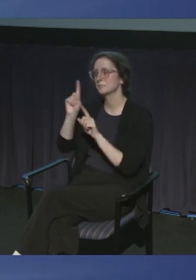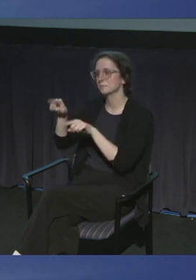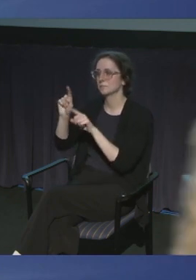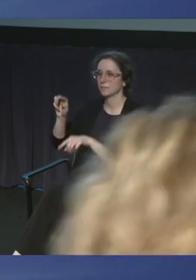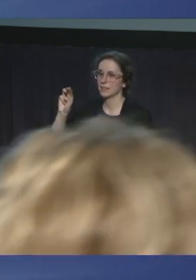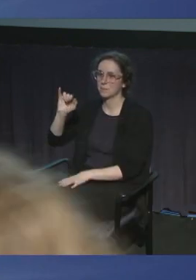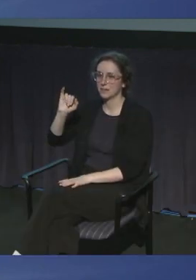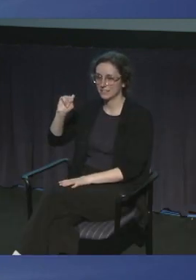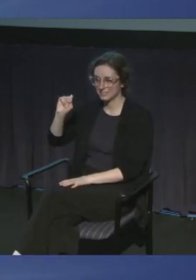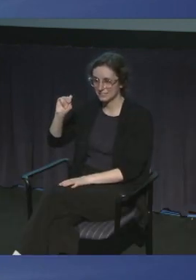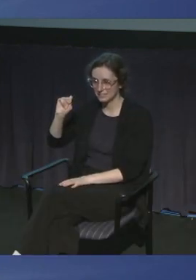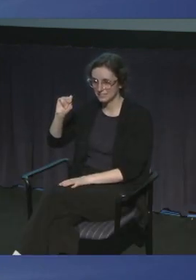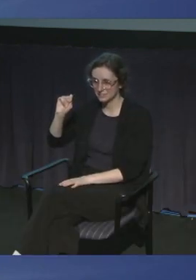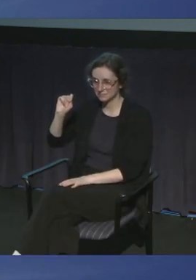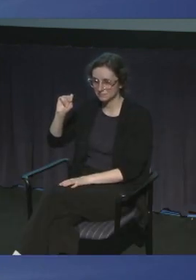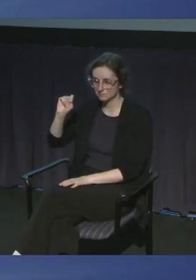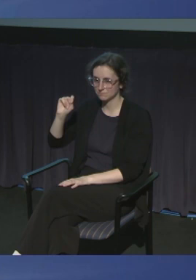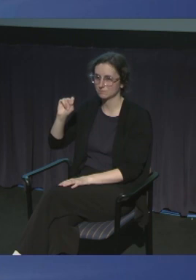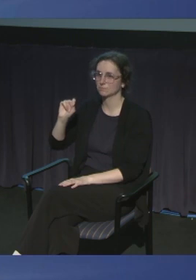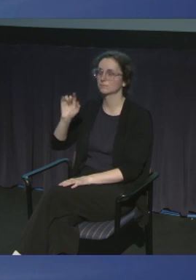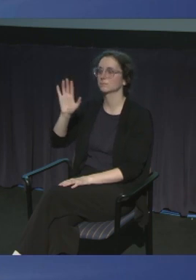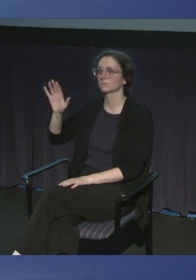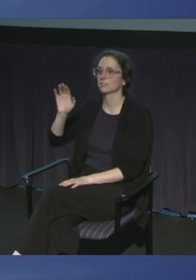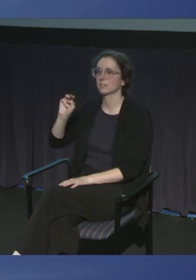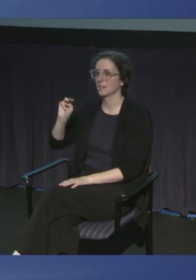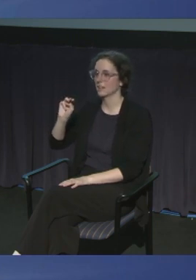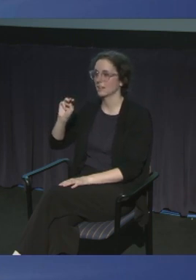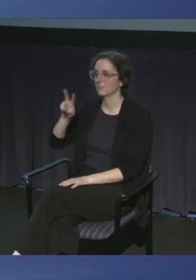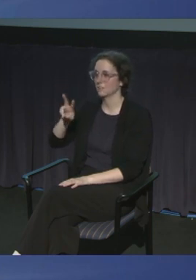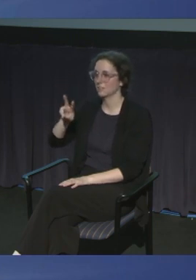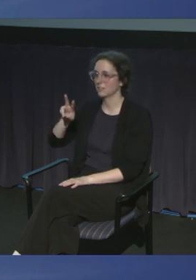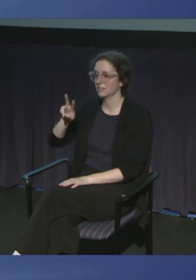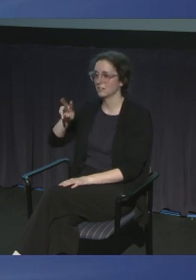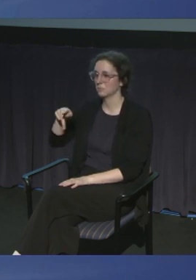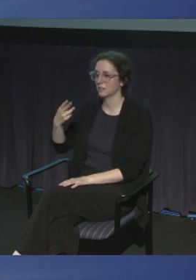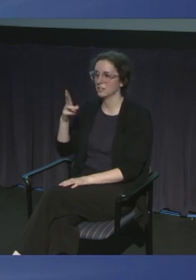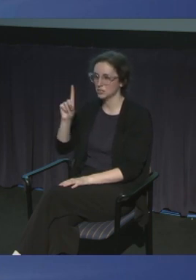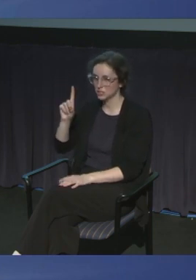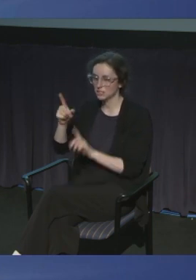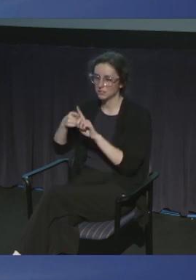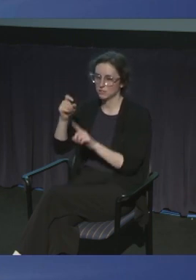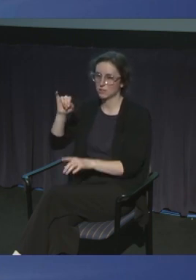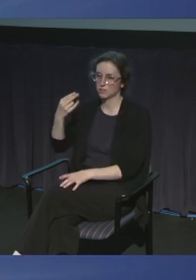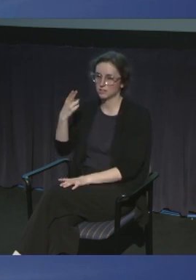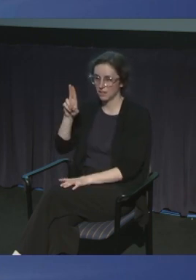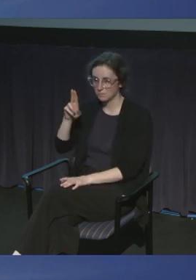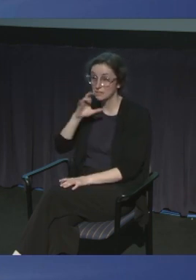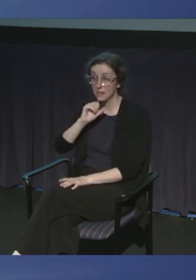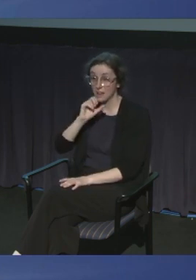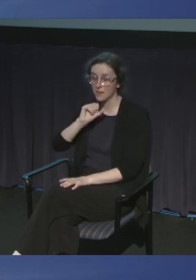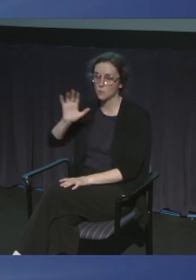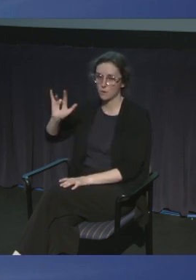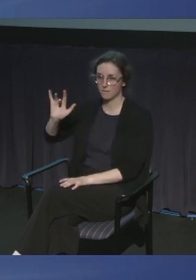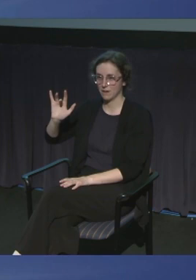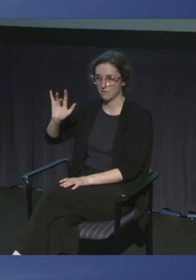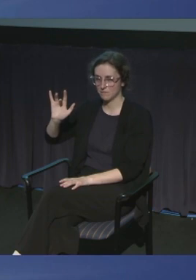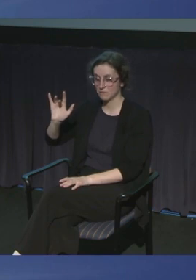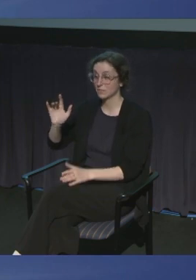UNITED STATES IN 1970. HE WAS A TRUE CITIZEN OF THE WORLD, HE